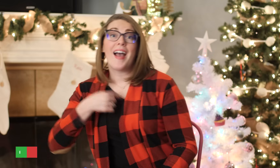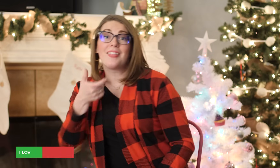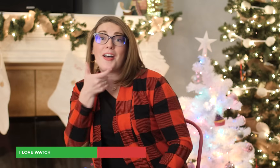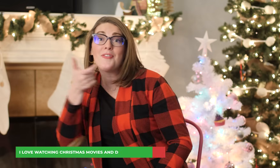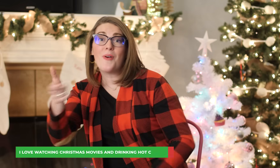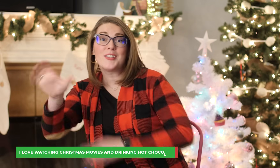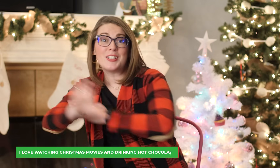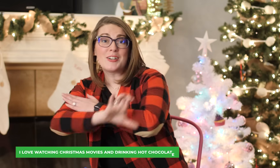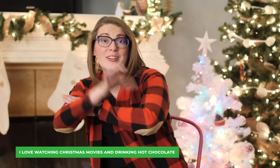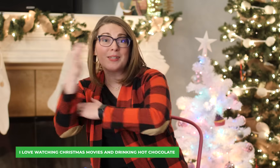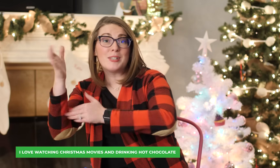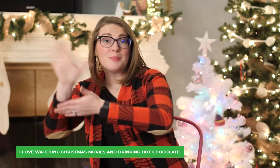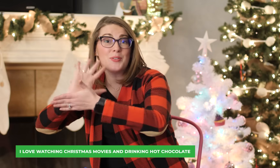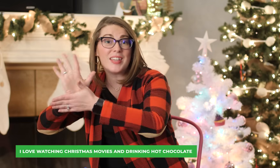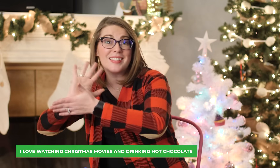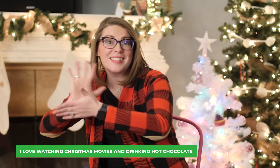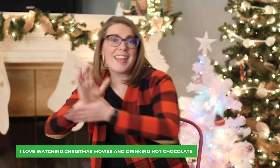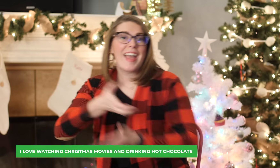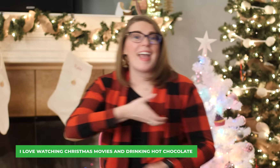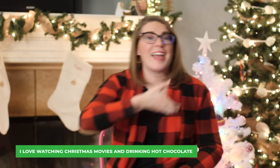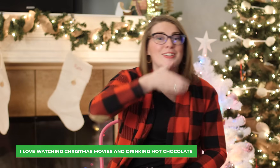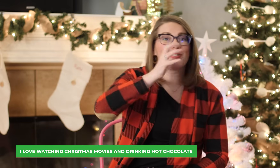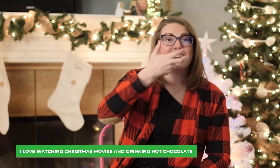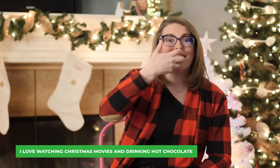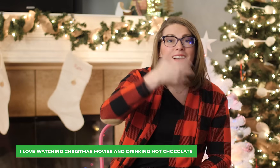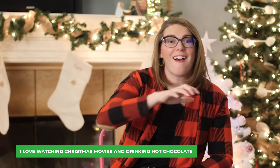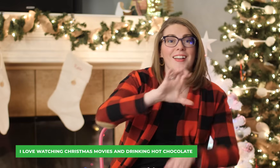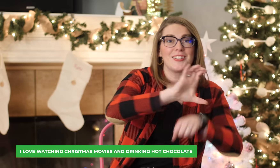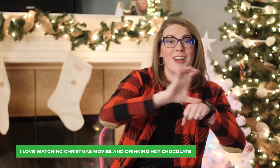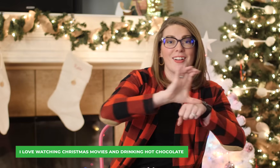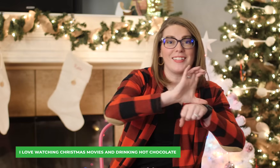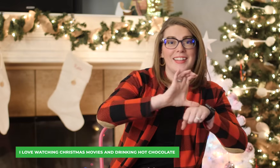I love watching Christmas movies and drinking hot chocolate.